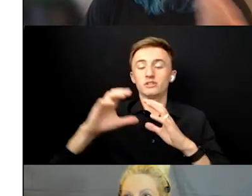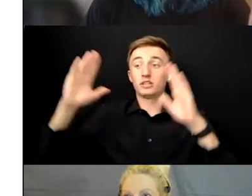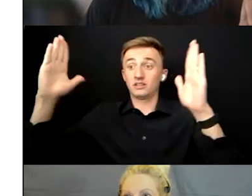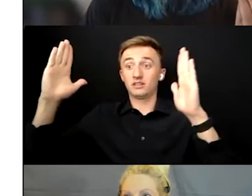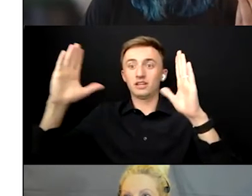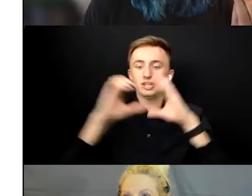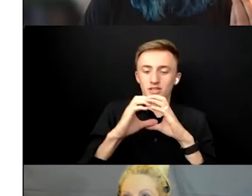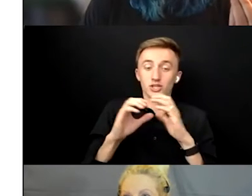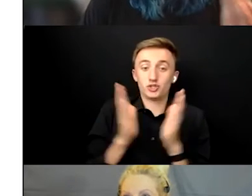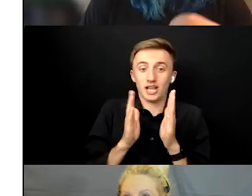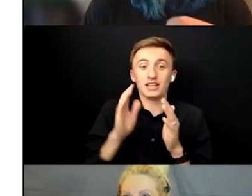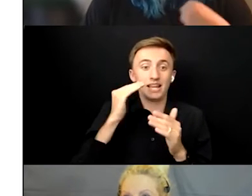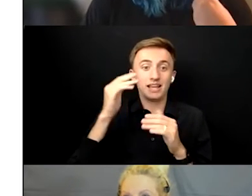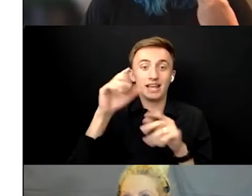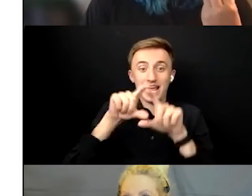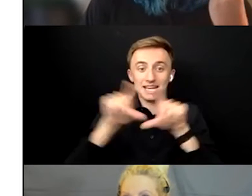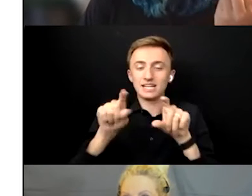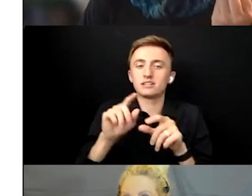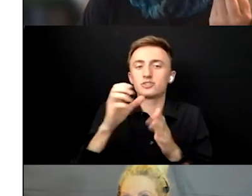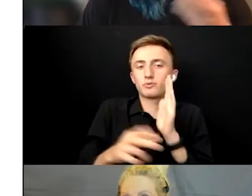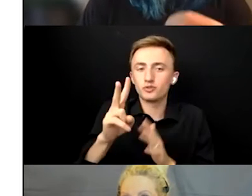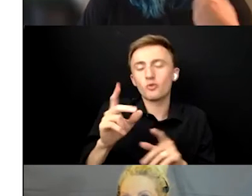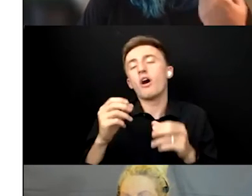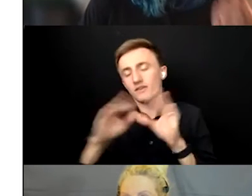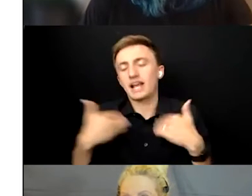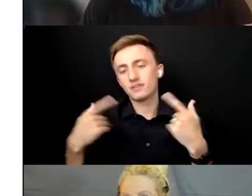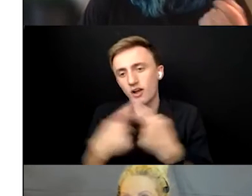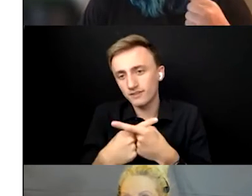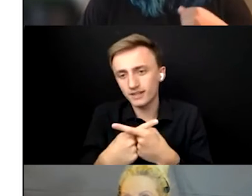is clearly a conflict happening here. We need to figure it out. We need to suggest a change in our